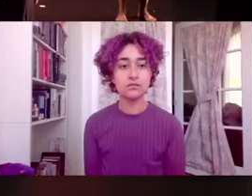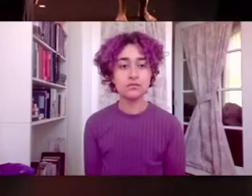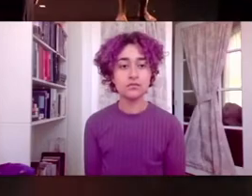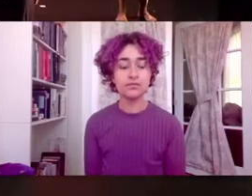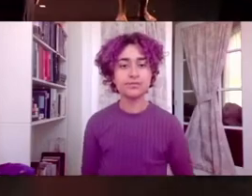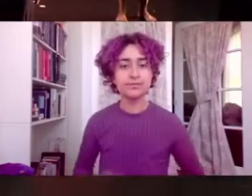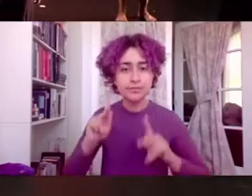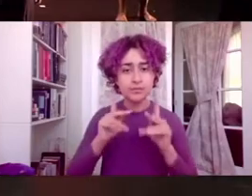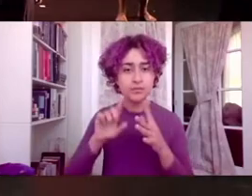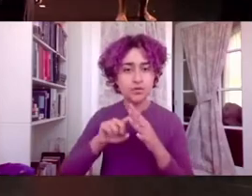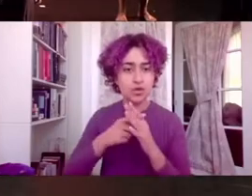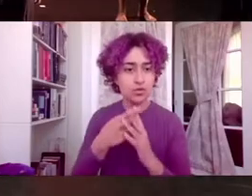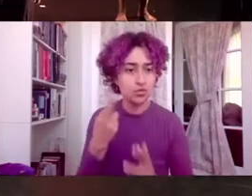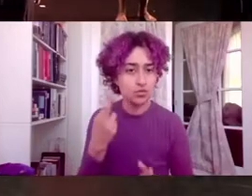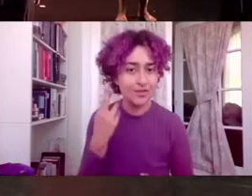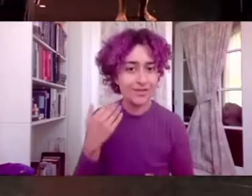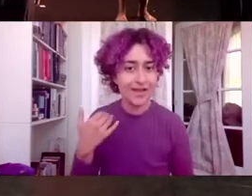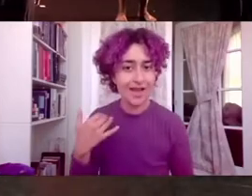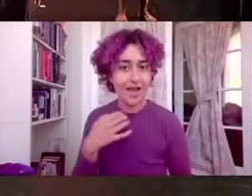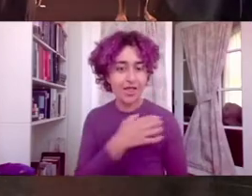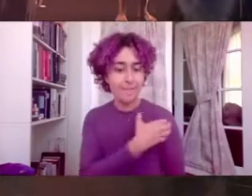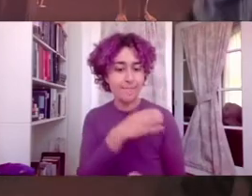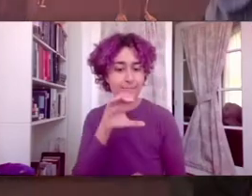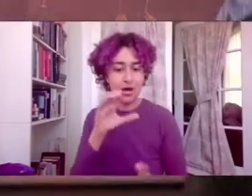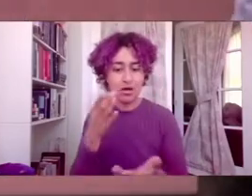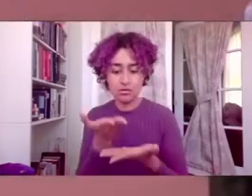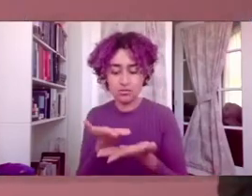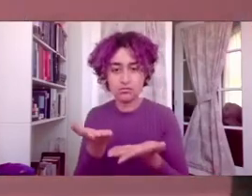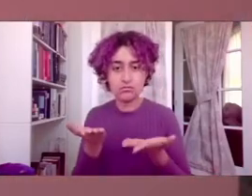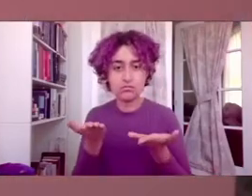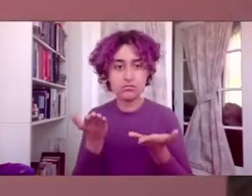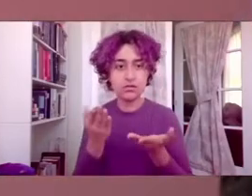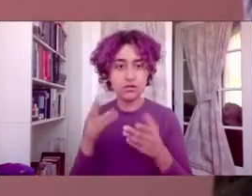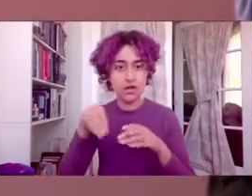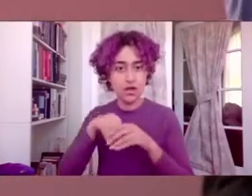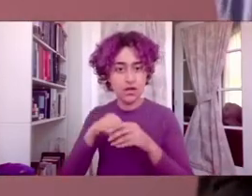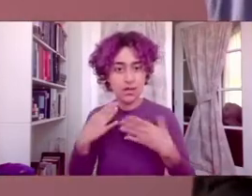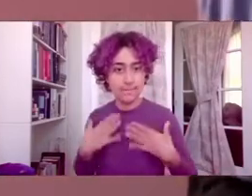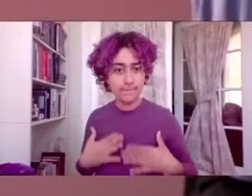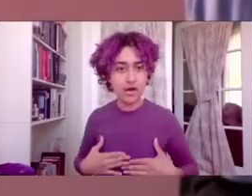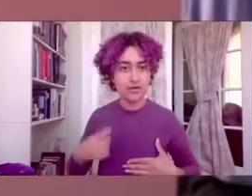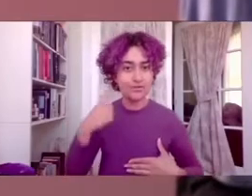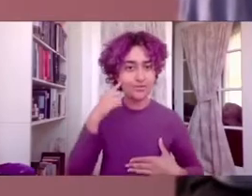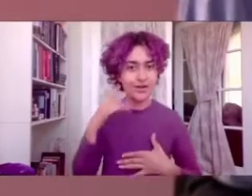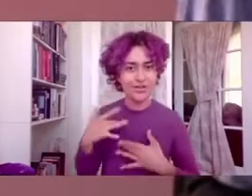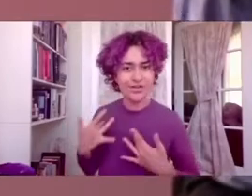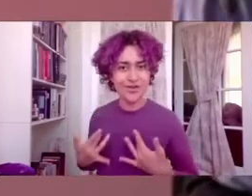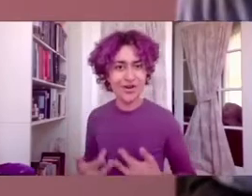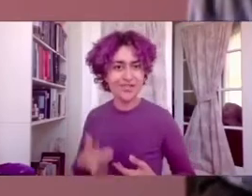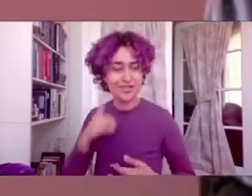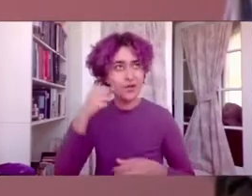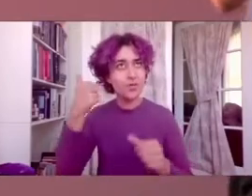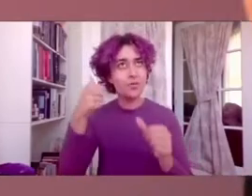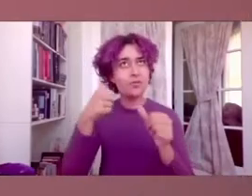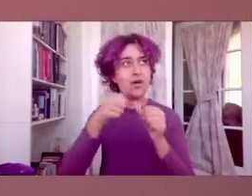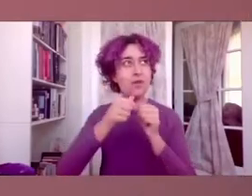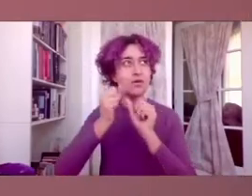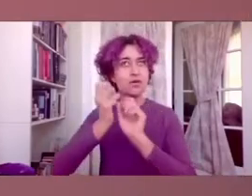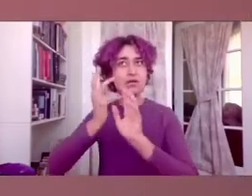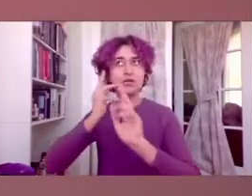And the people started to realize they had the power in their hands, in their bodies, in their minds, in their hearts. And they remembered the legacy